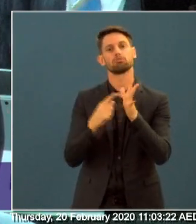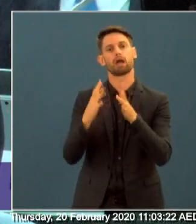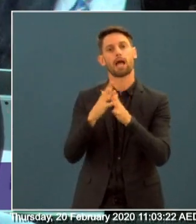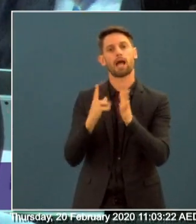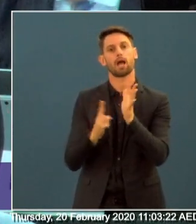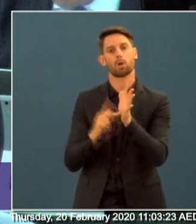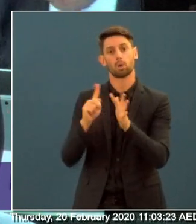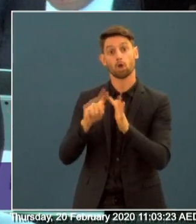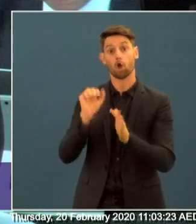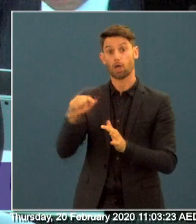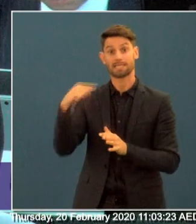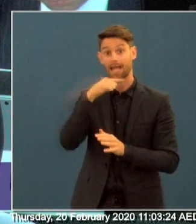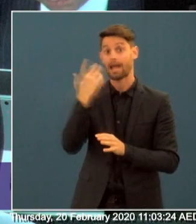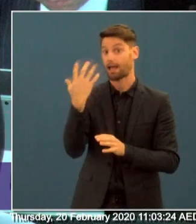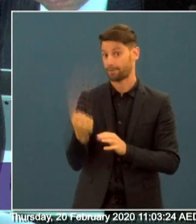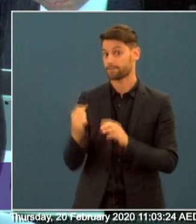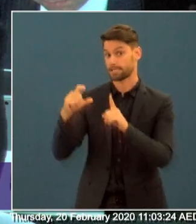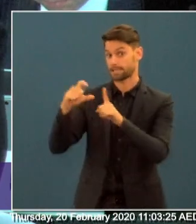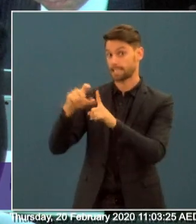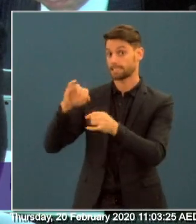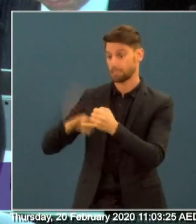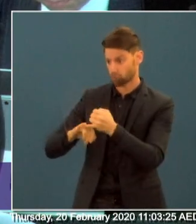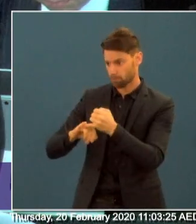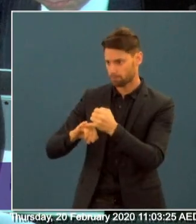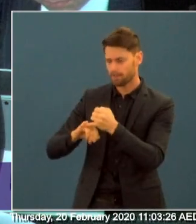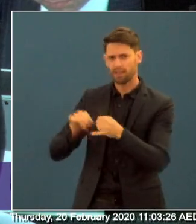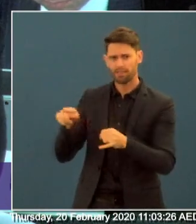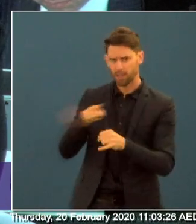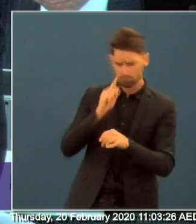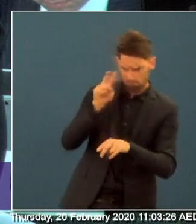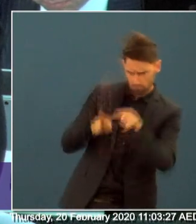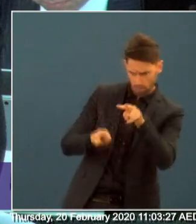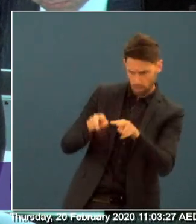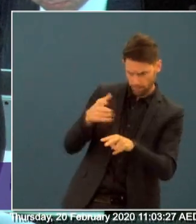And then the issue of whether the child might have autism arose once